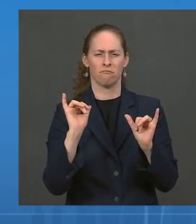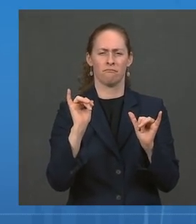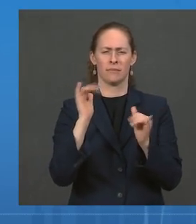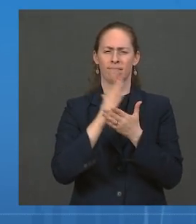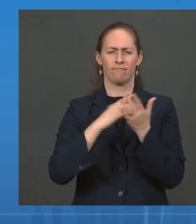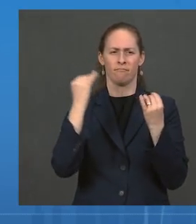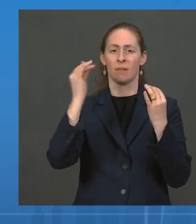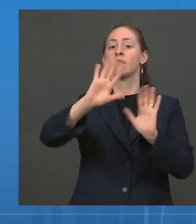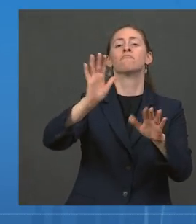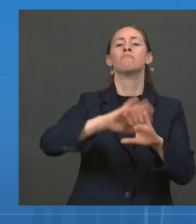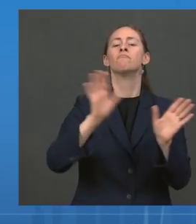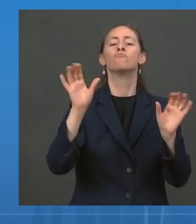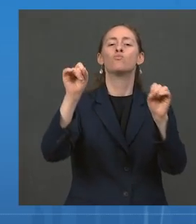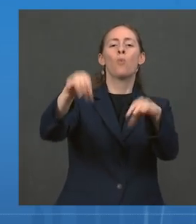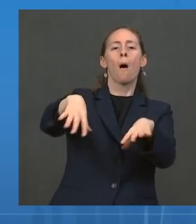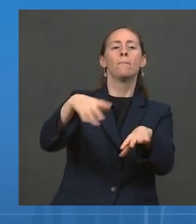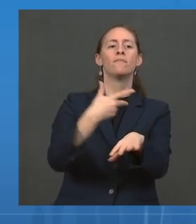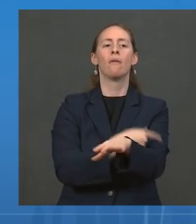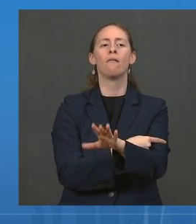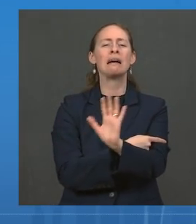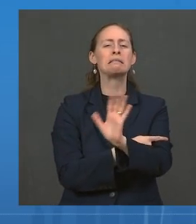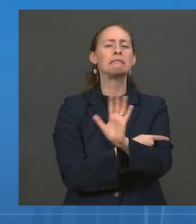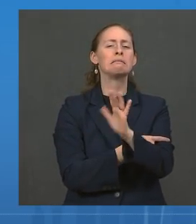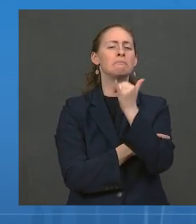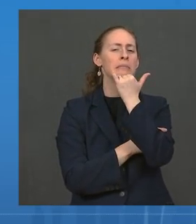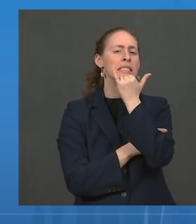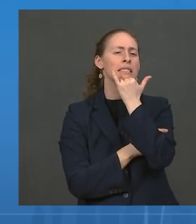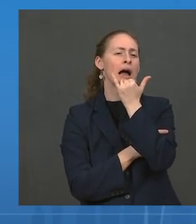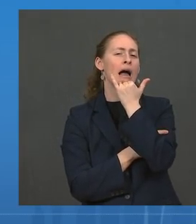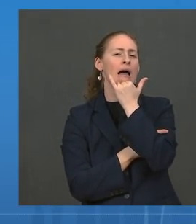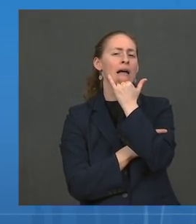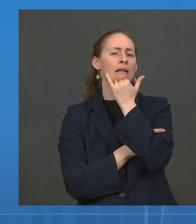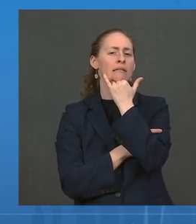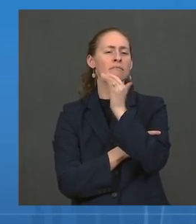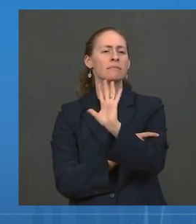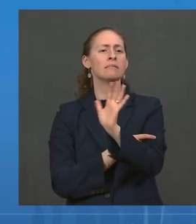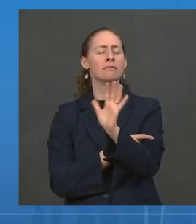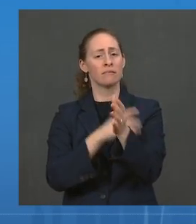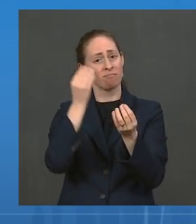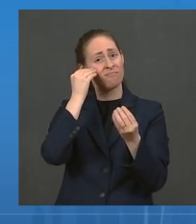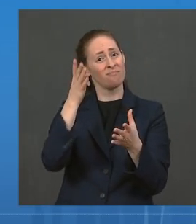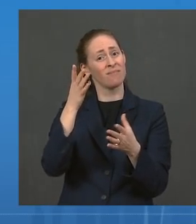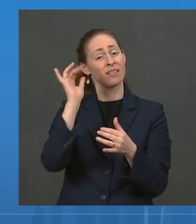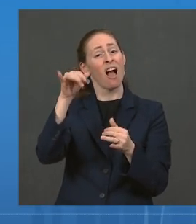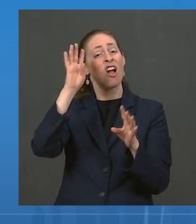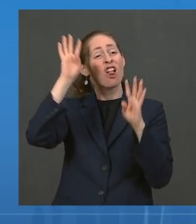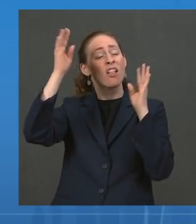about why this content is harmful. But while it's clear that stopping misinformation is an urgent task,